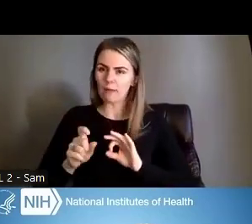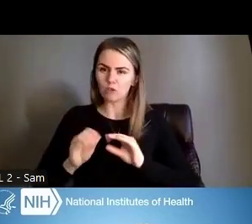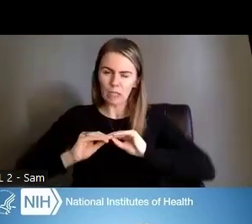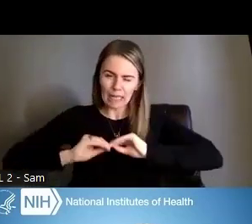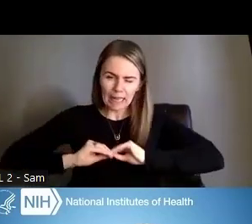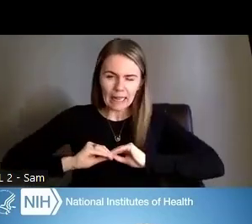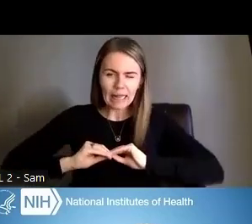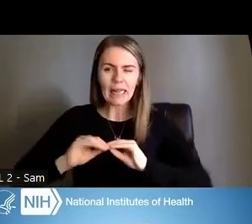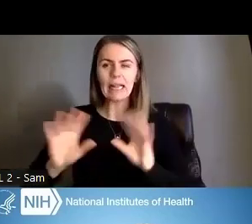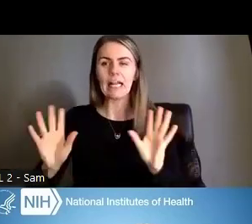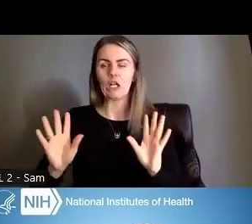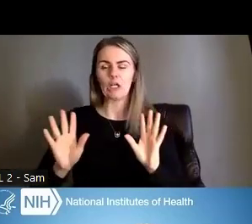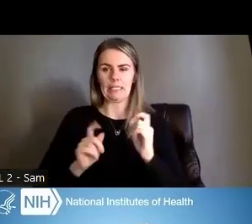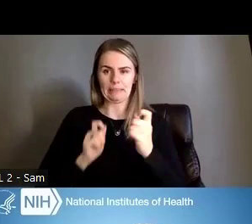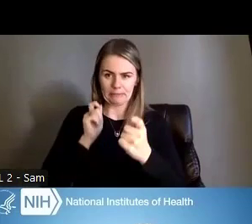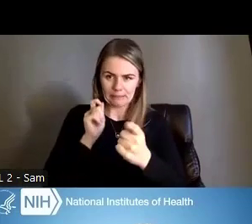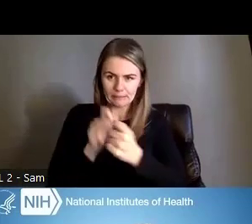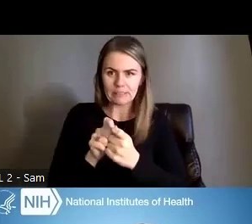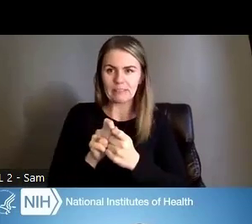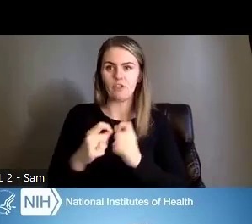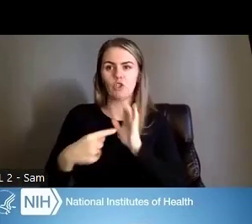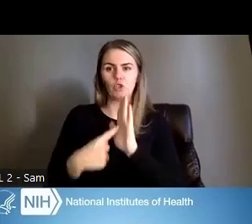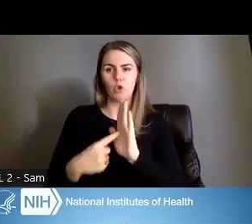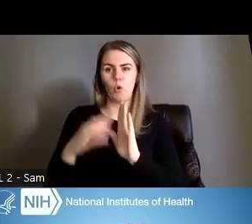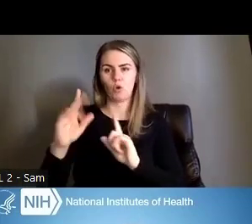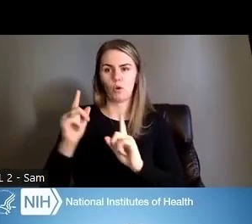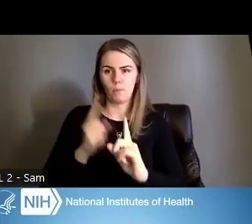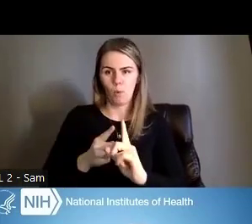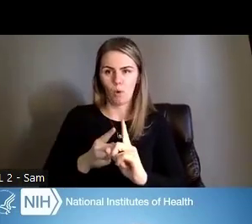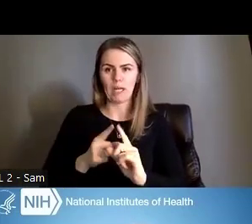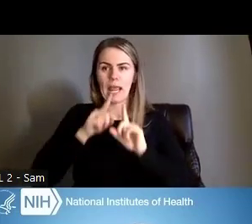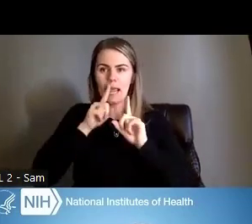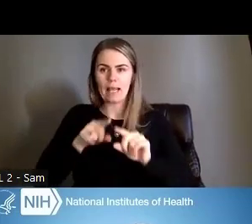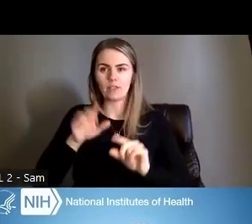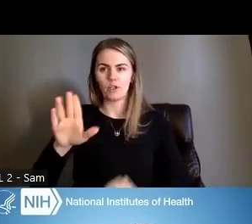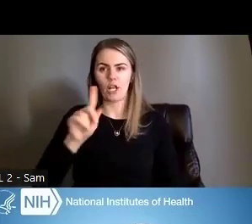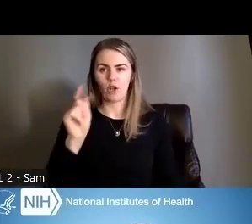And the other thing .. . I'll just reiterate another point you made, Kenny, which is resubmission.